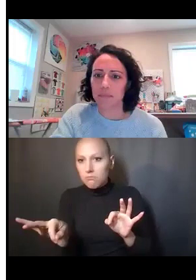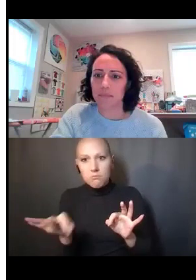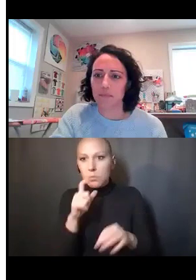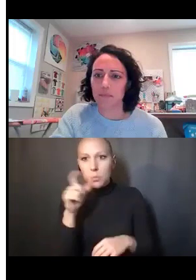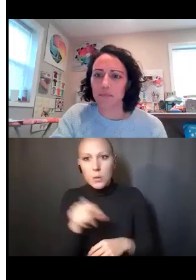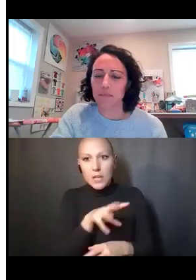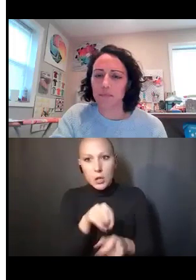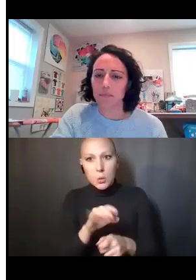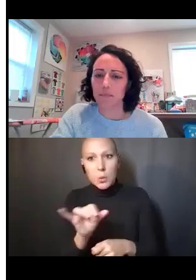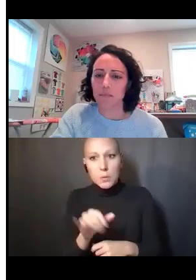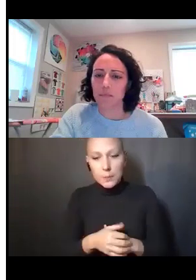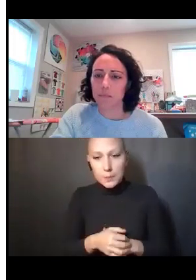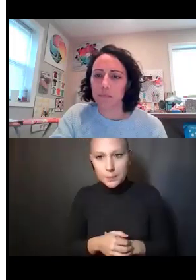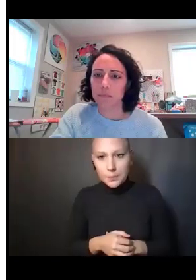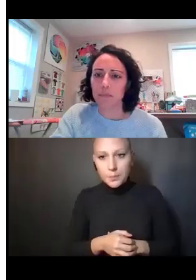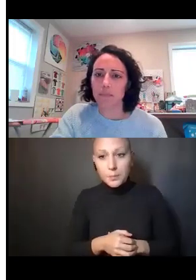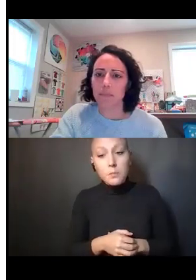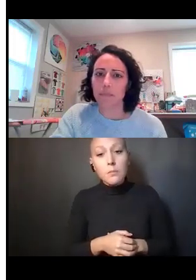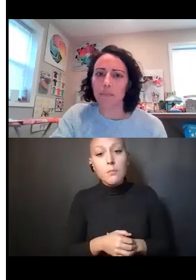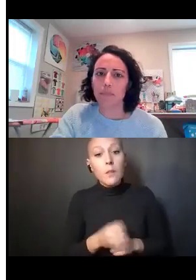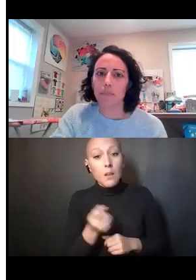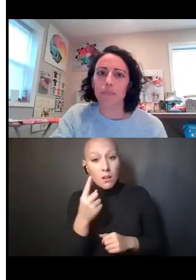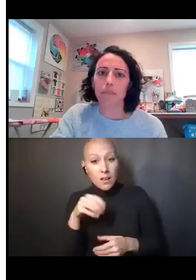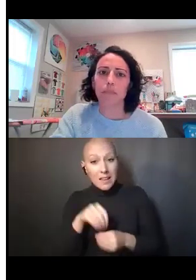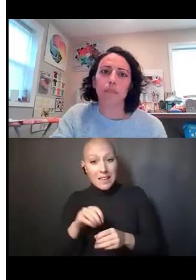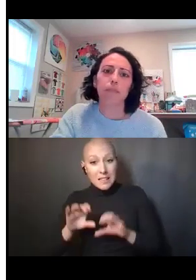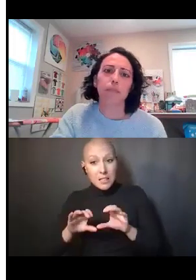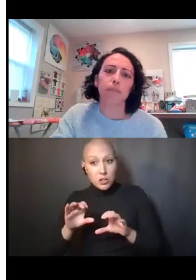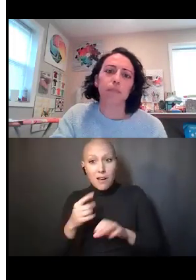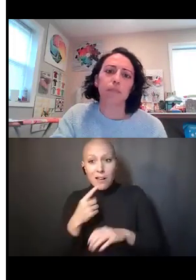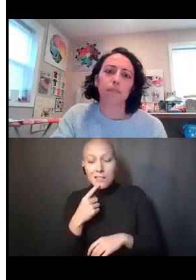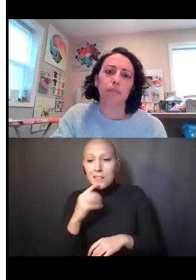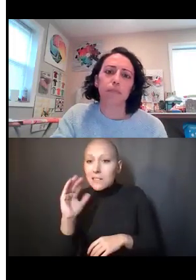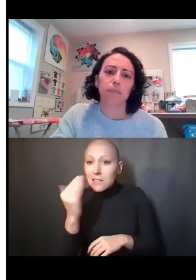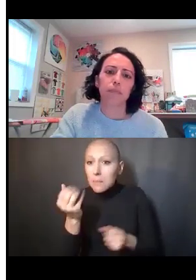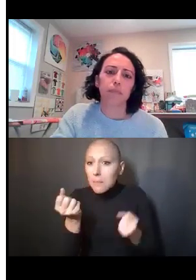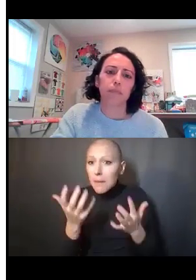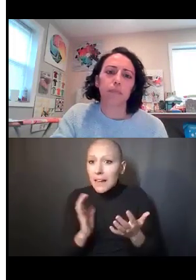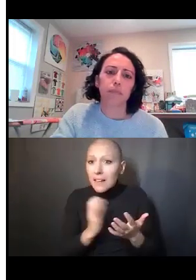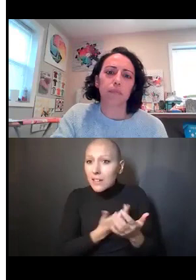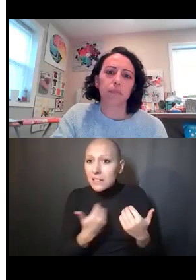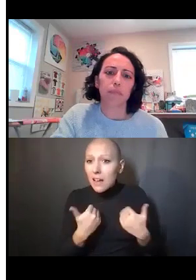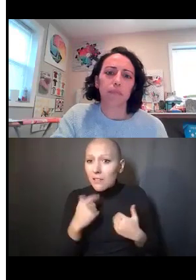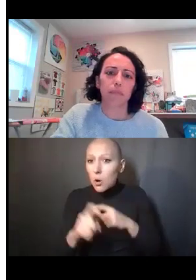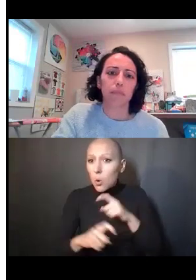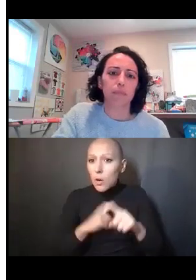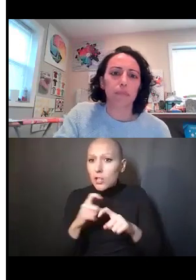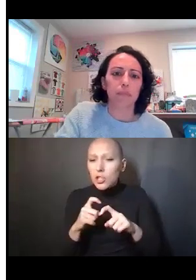Michelle Bulls: So if you're in the chat, it says, it sounds like a lot of us have questions that are not being raised